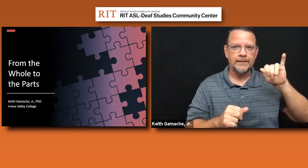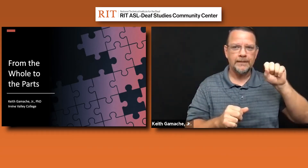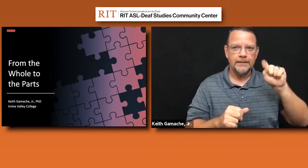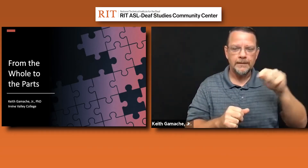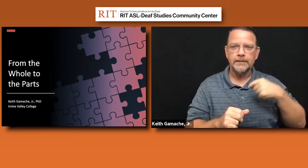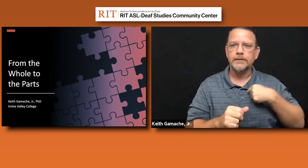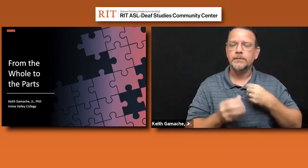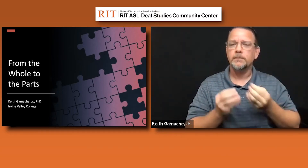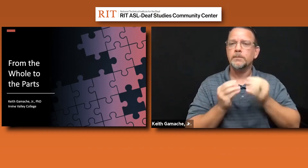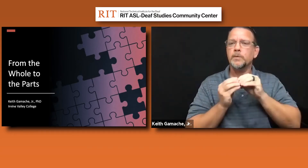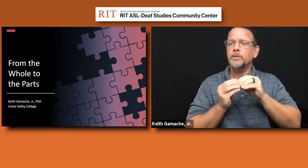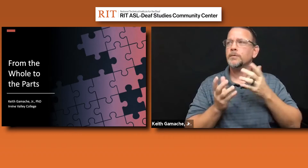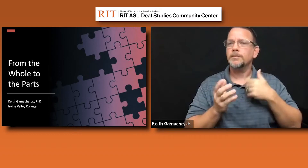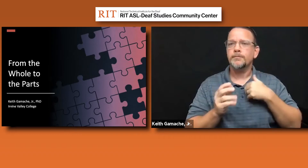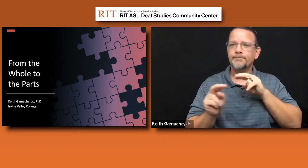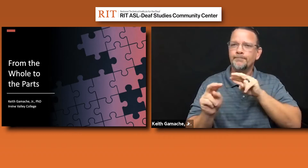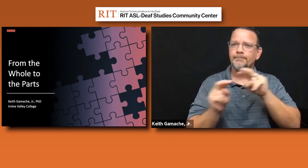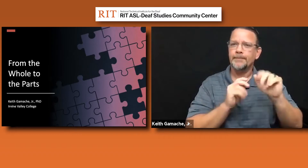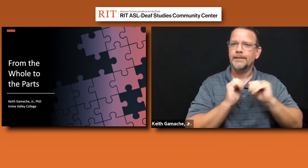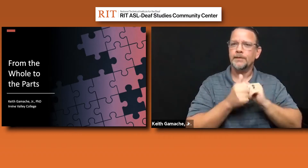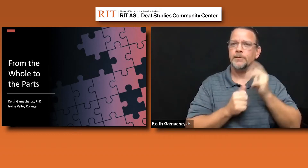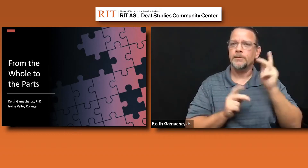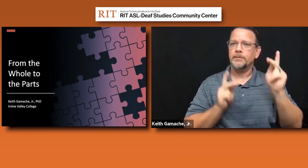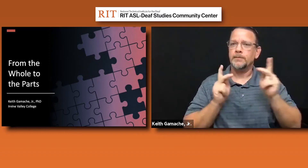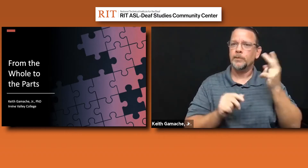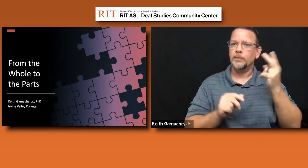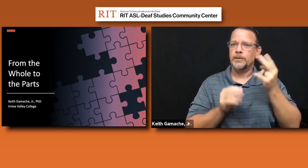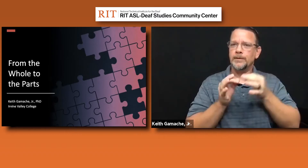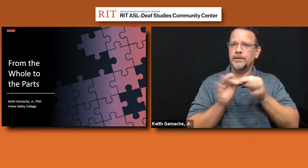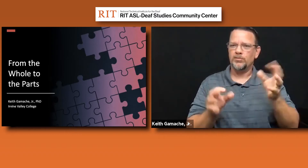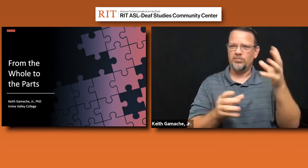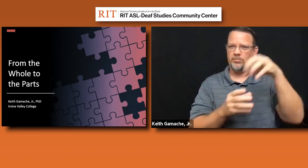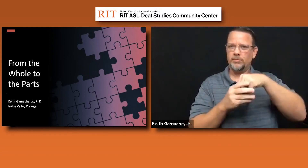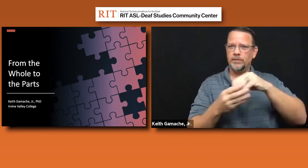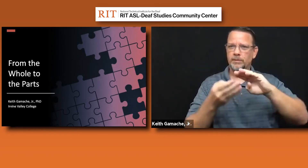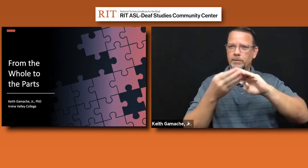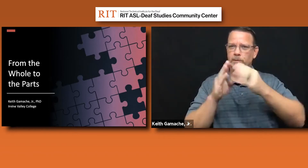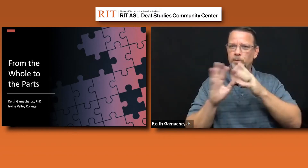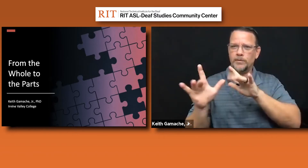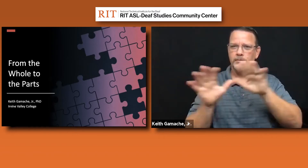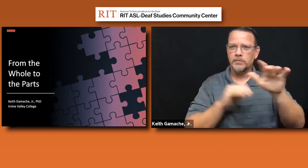and, you know, the more I watch people use language